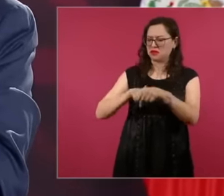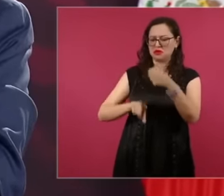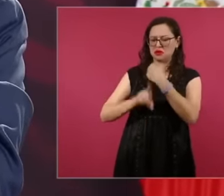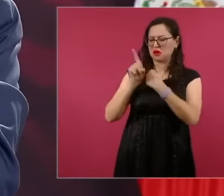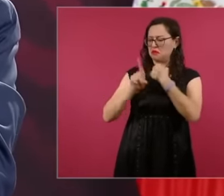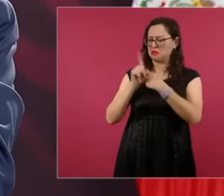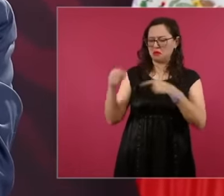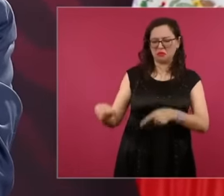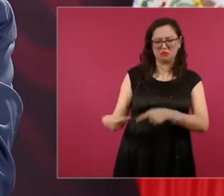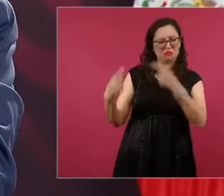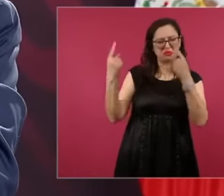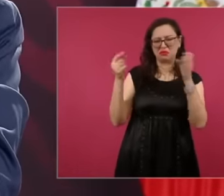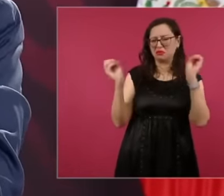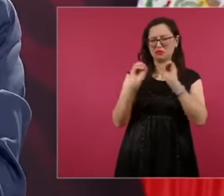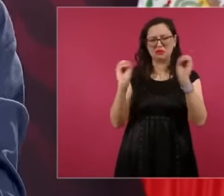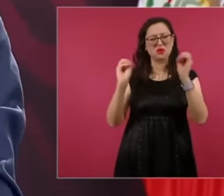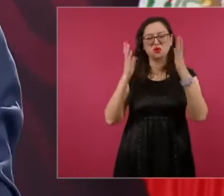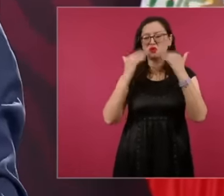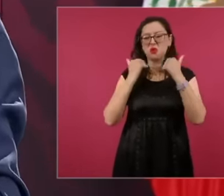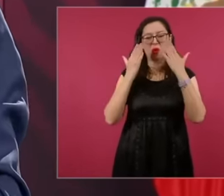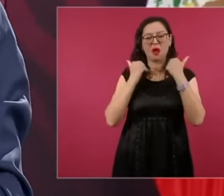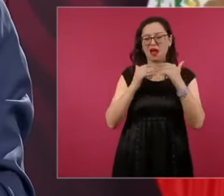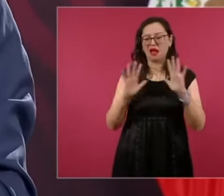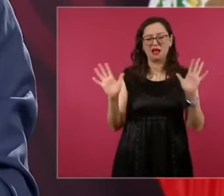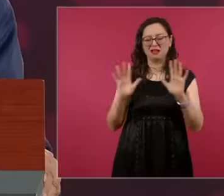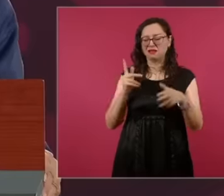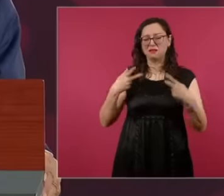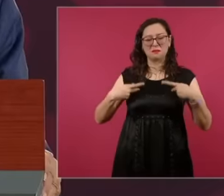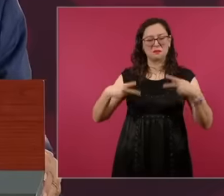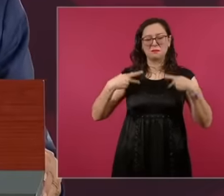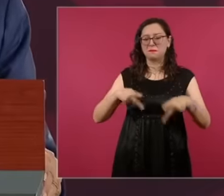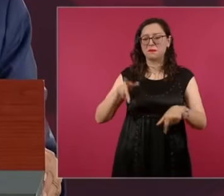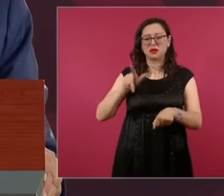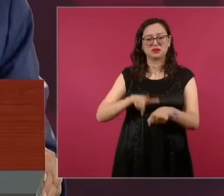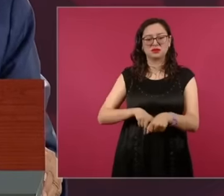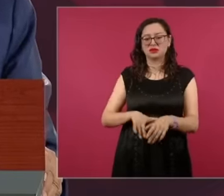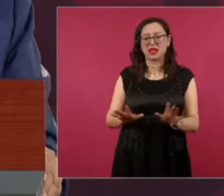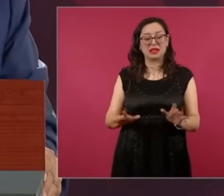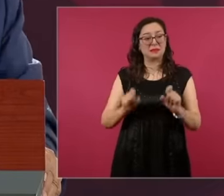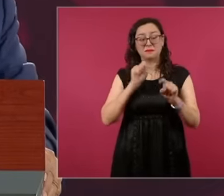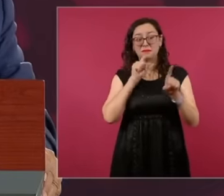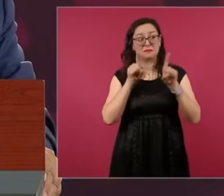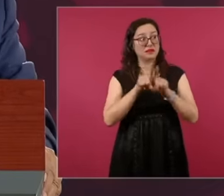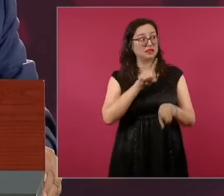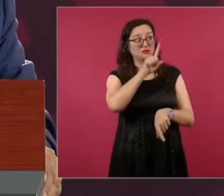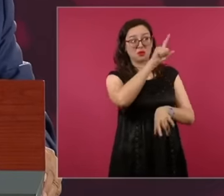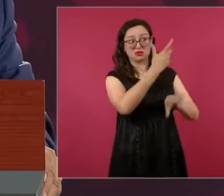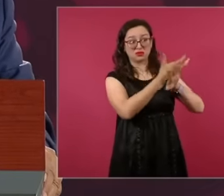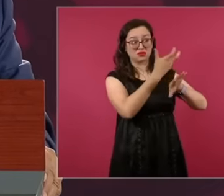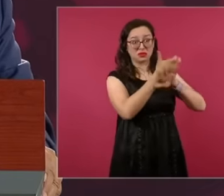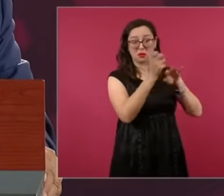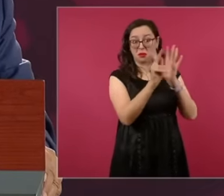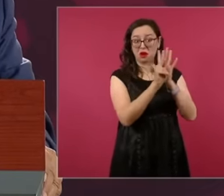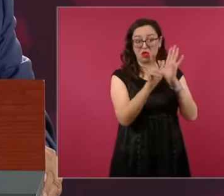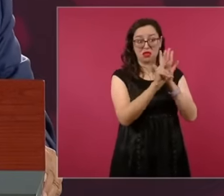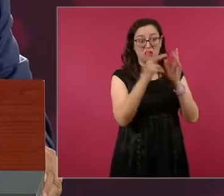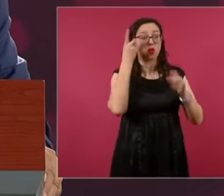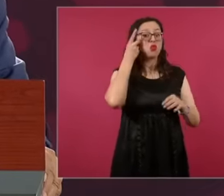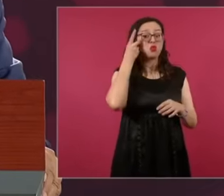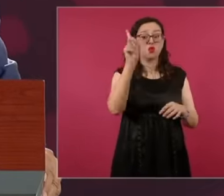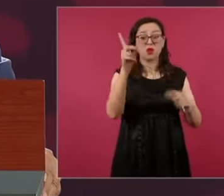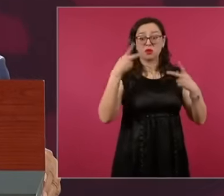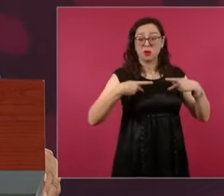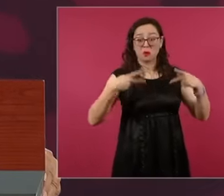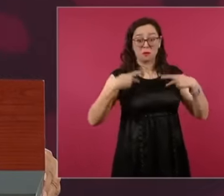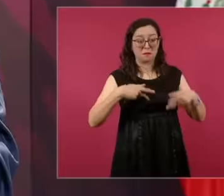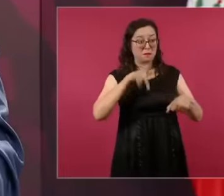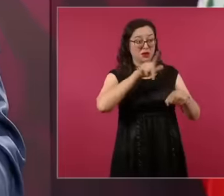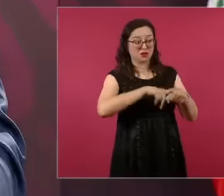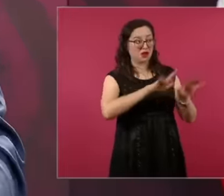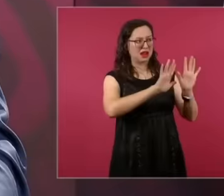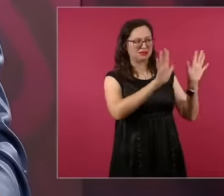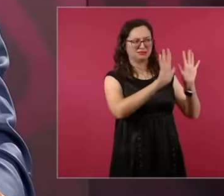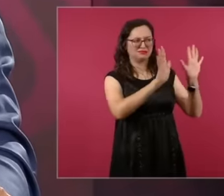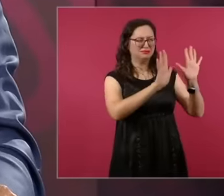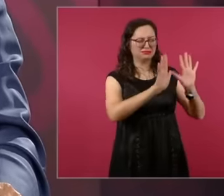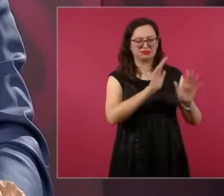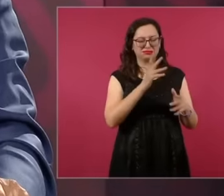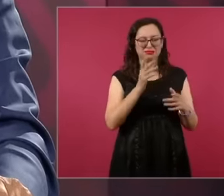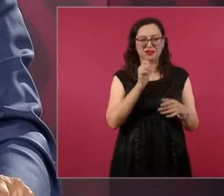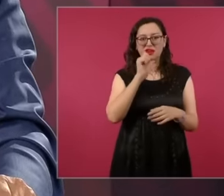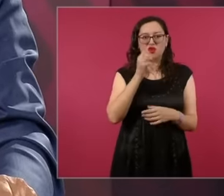the owners or Editors of the New York Times, there was also a journalist from Mercurio from